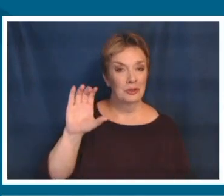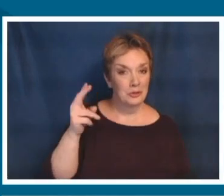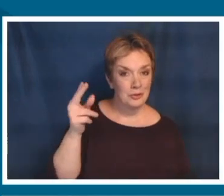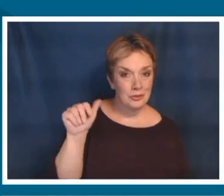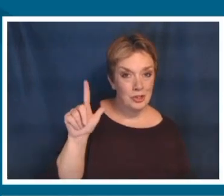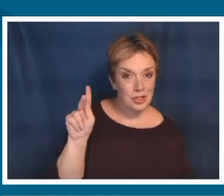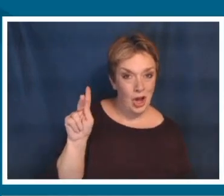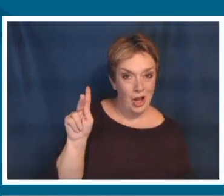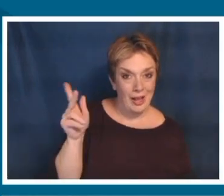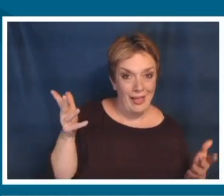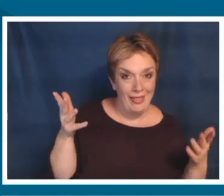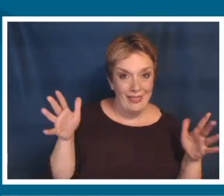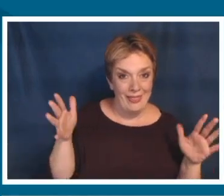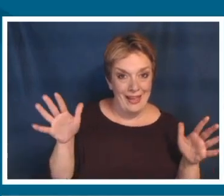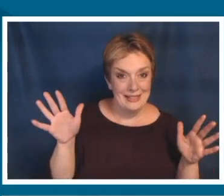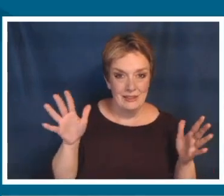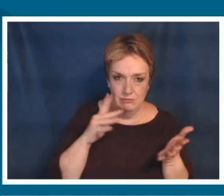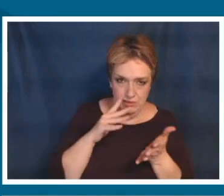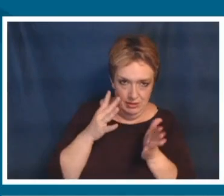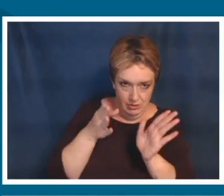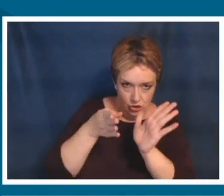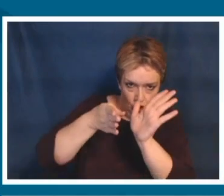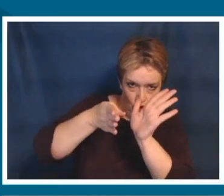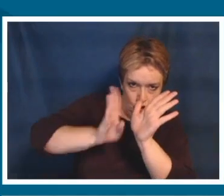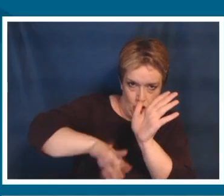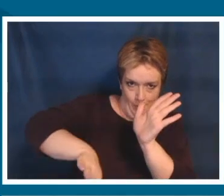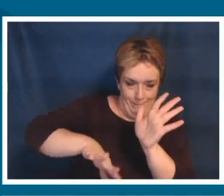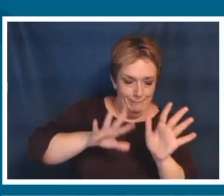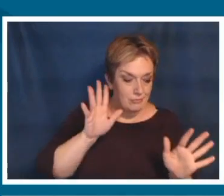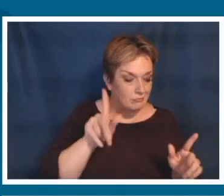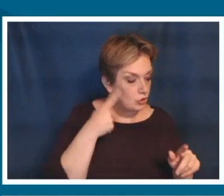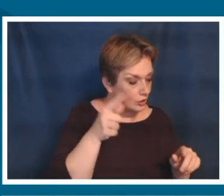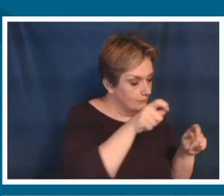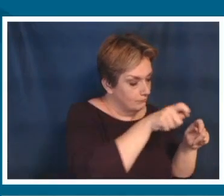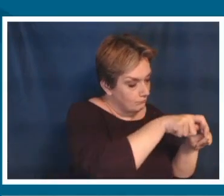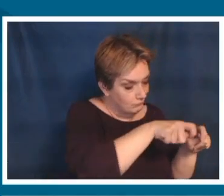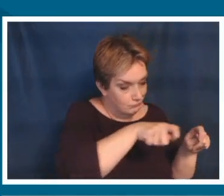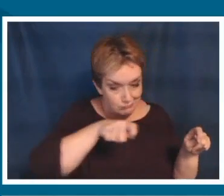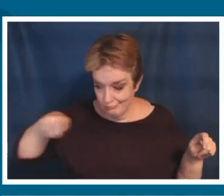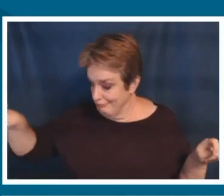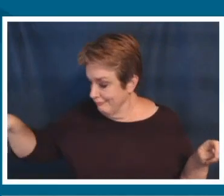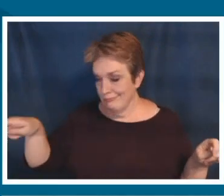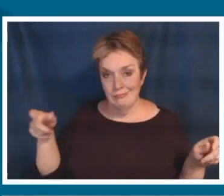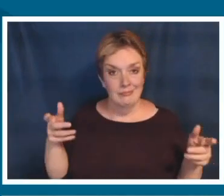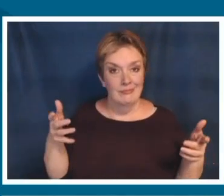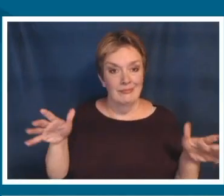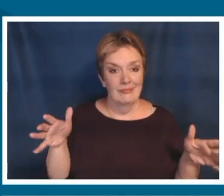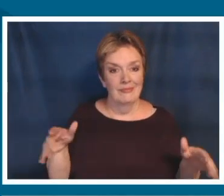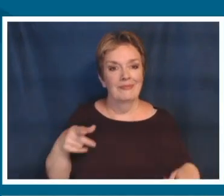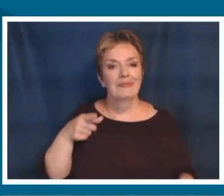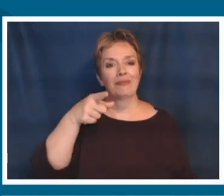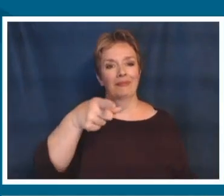pennies to do this right a piece of chalk but um